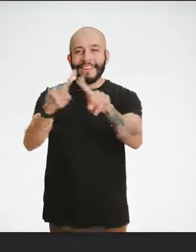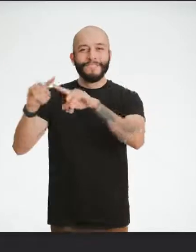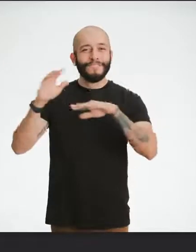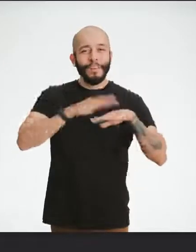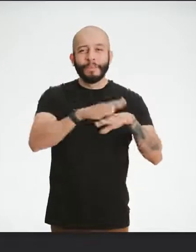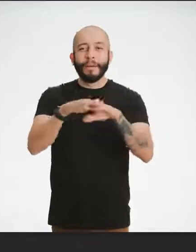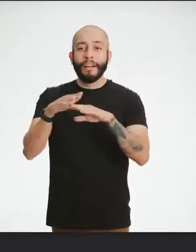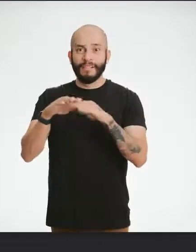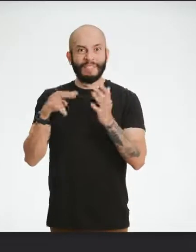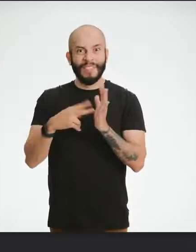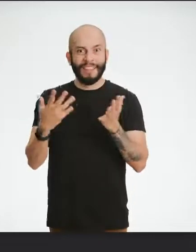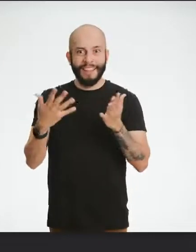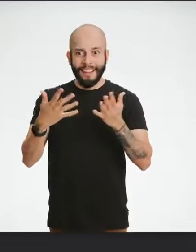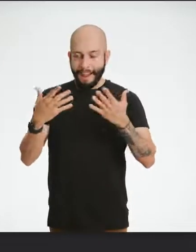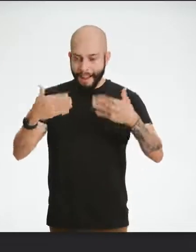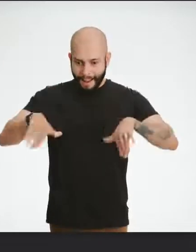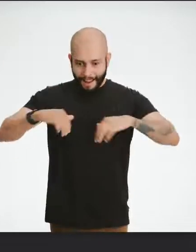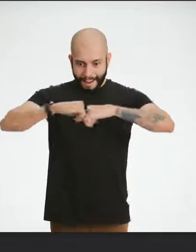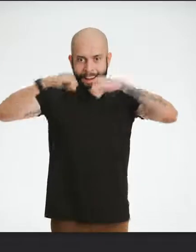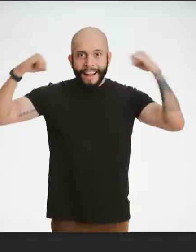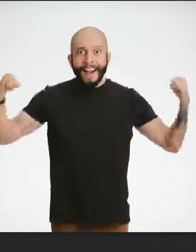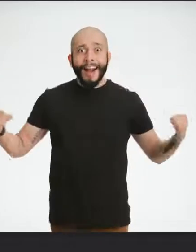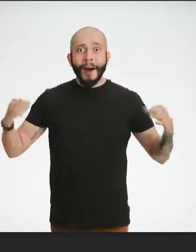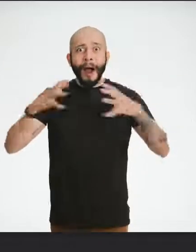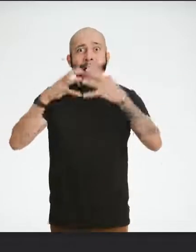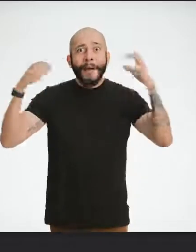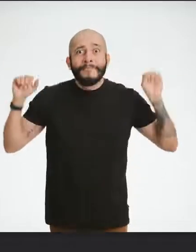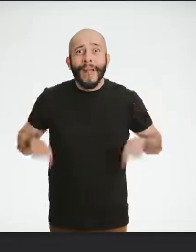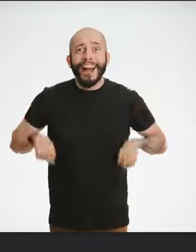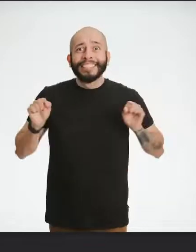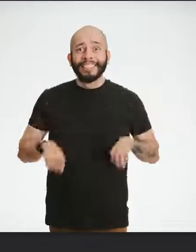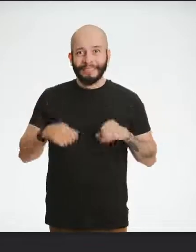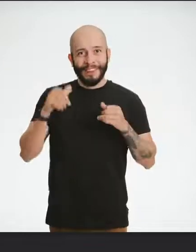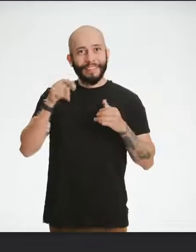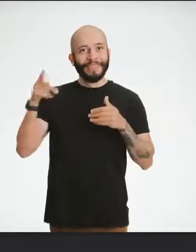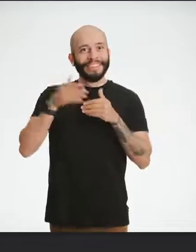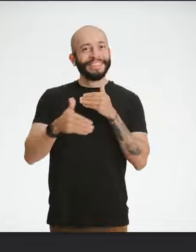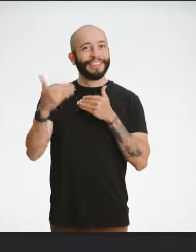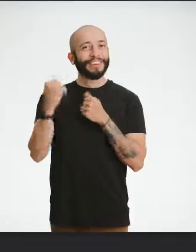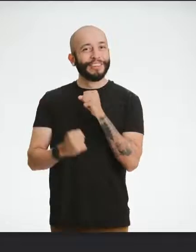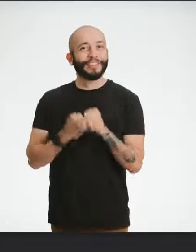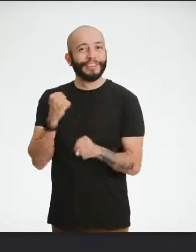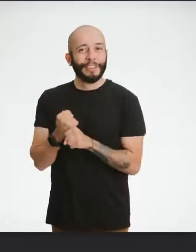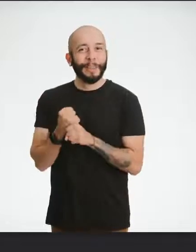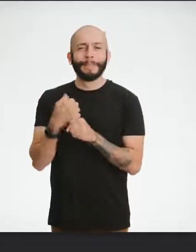all of our platforms that open up even more possibilities for you and your apps this year.